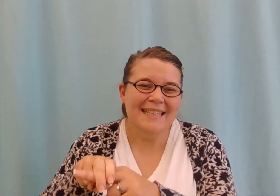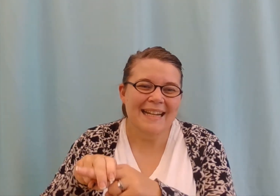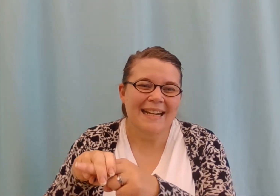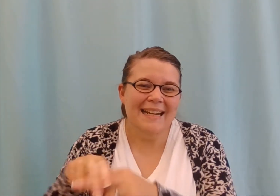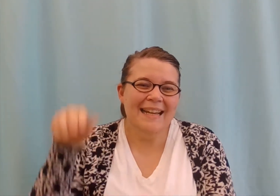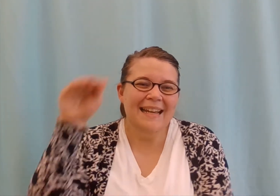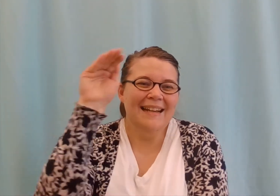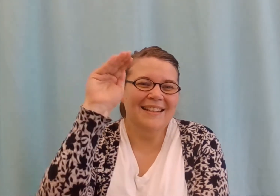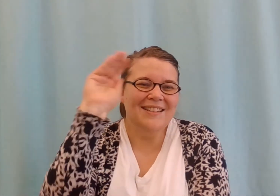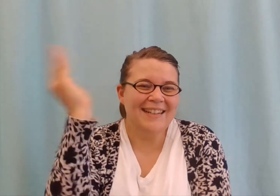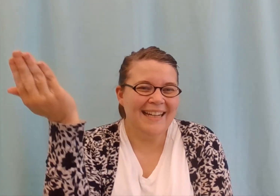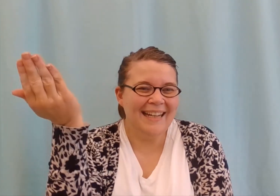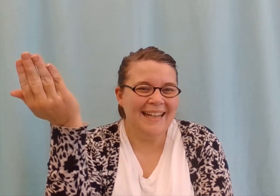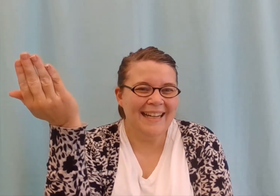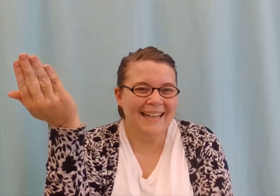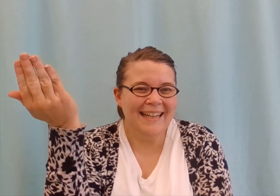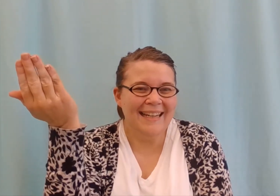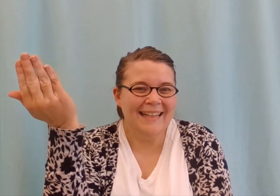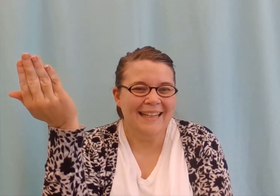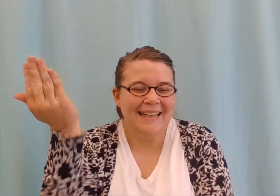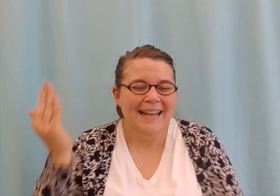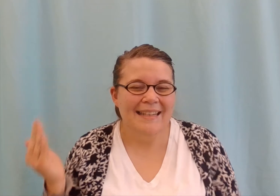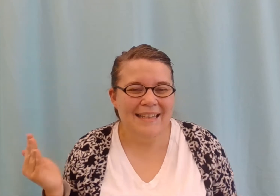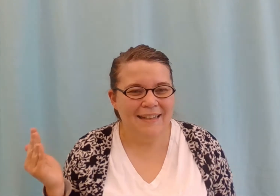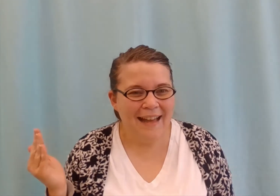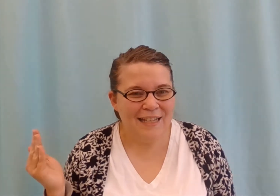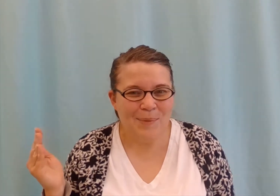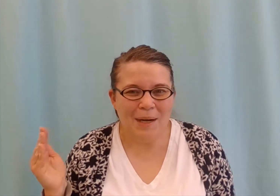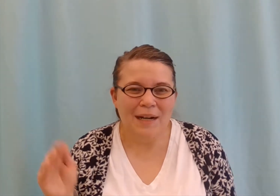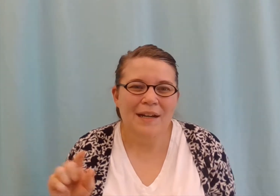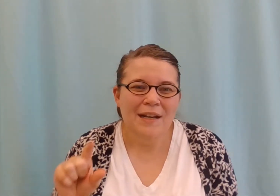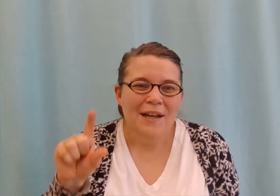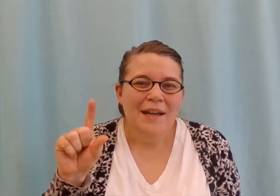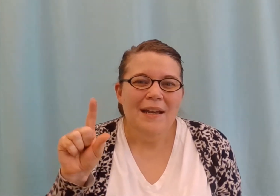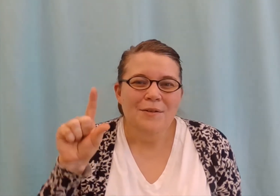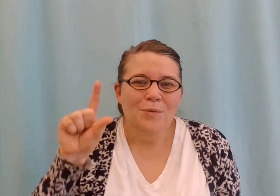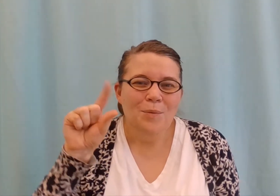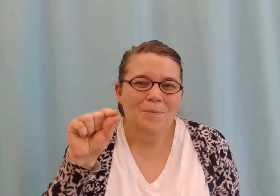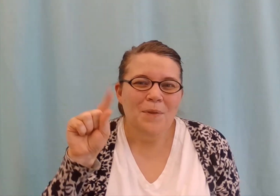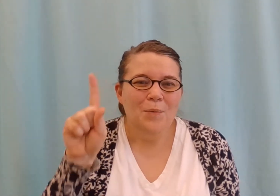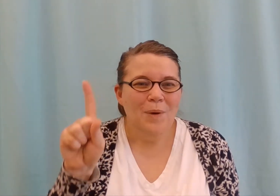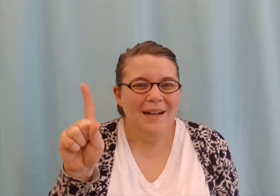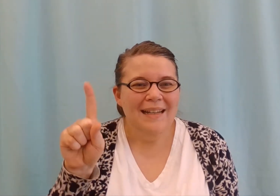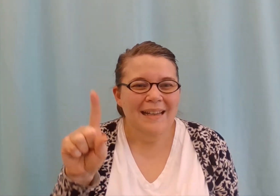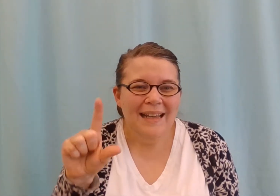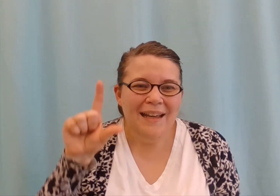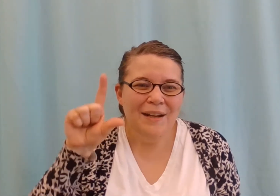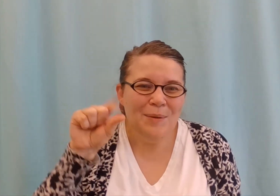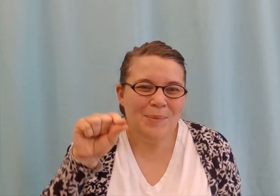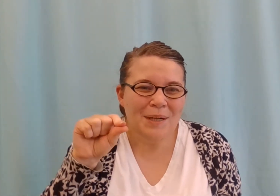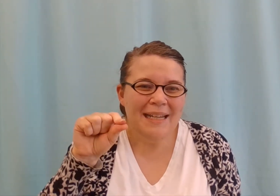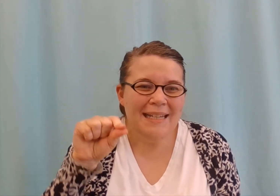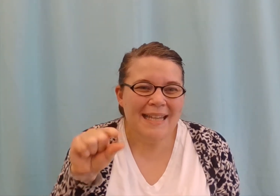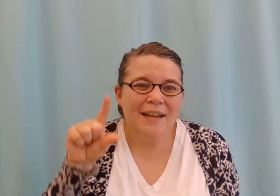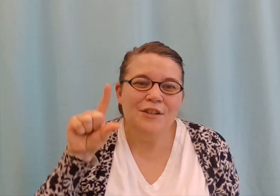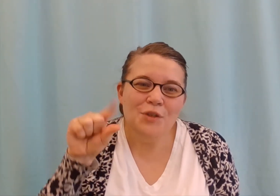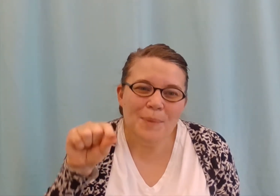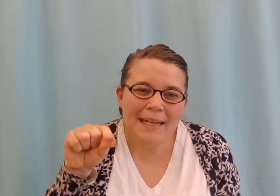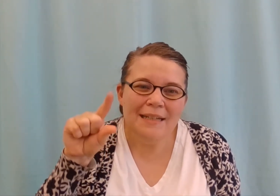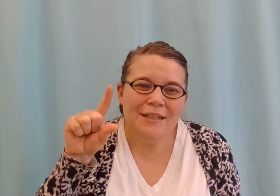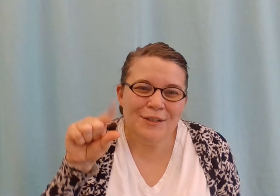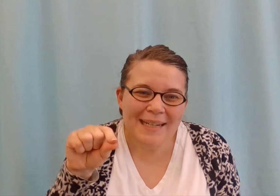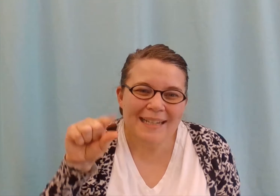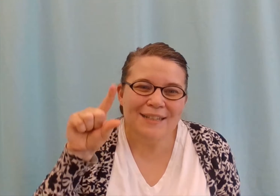sitting in a tree. And then the last part--One little bird, he said "tweet, tweet,